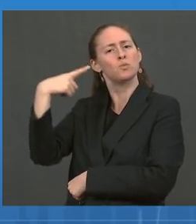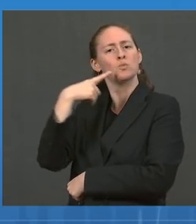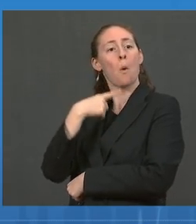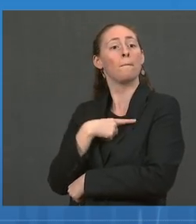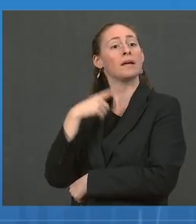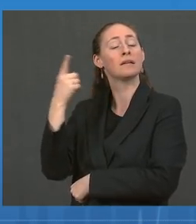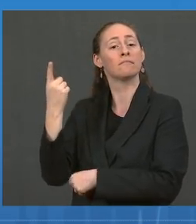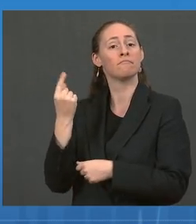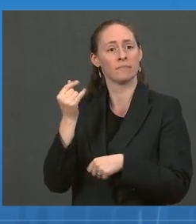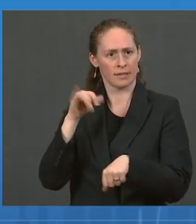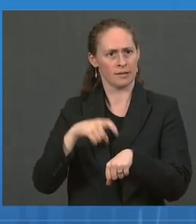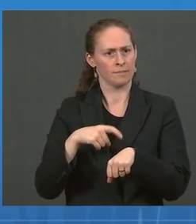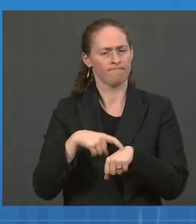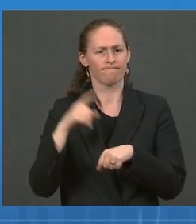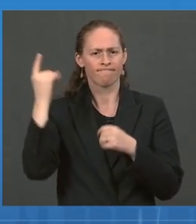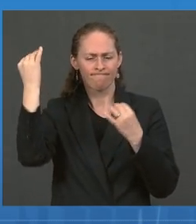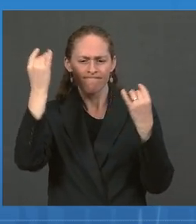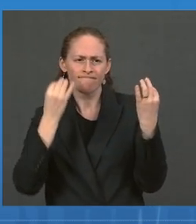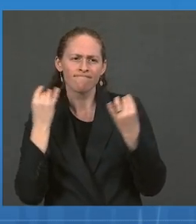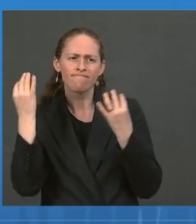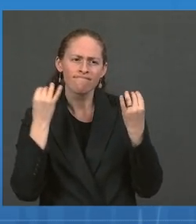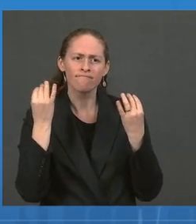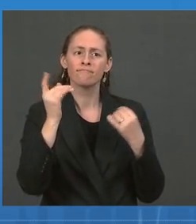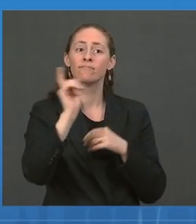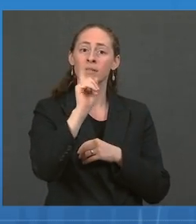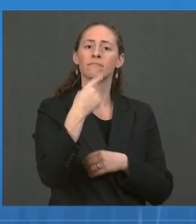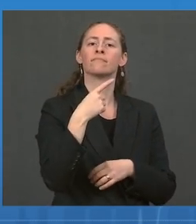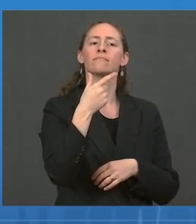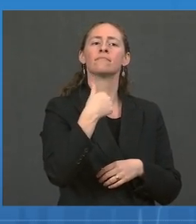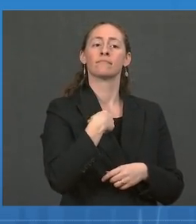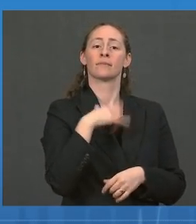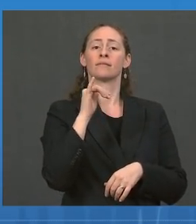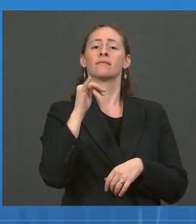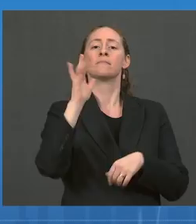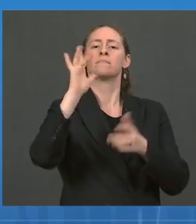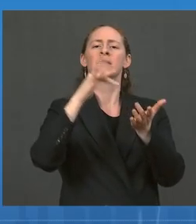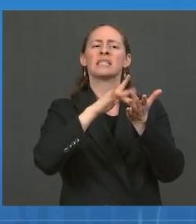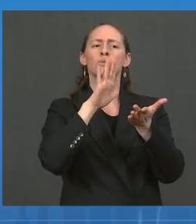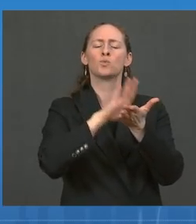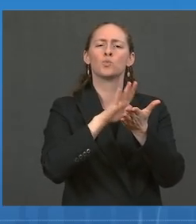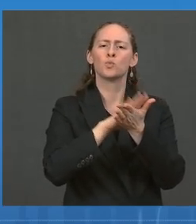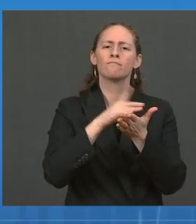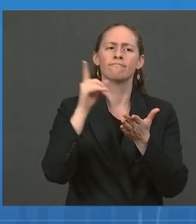to go to medical school, about the frustration and concern that all of --